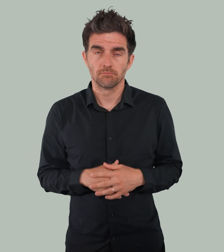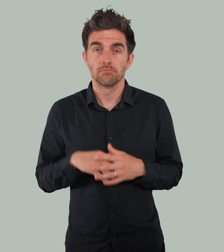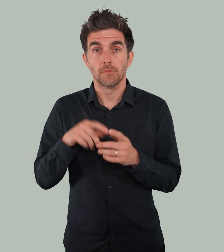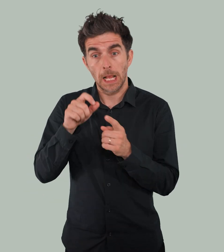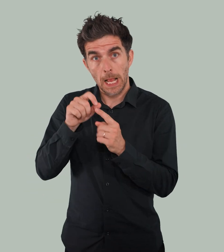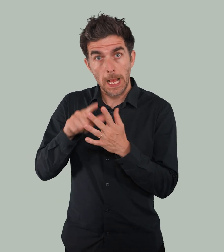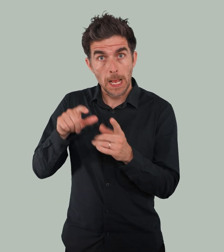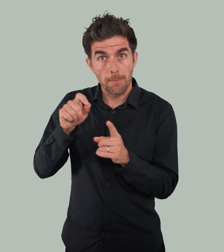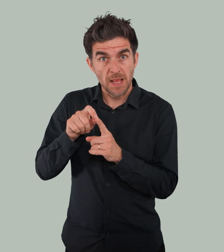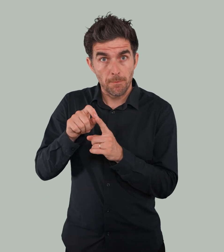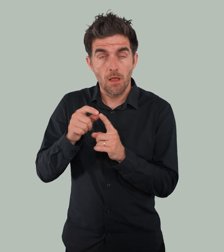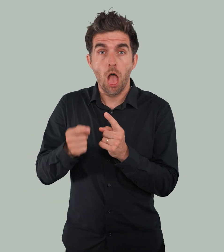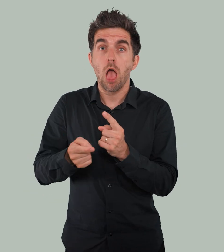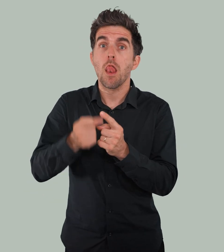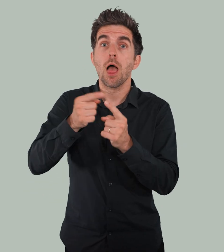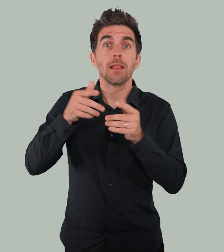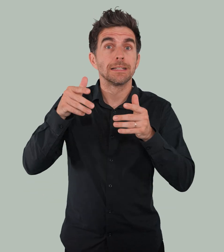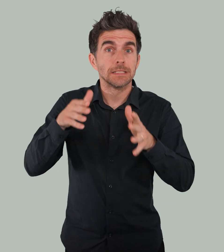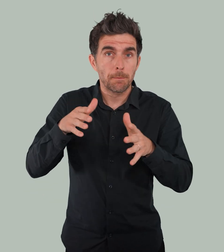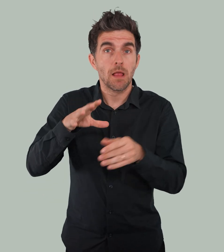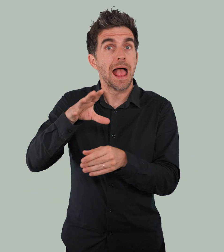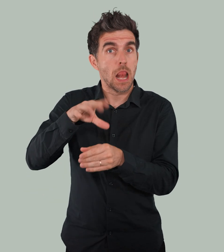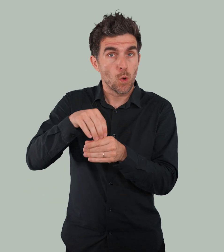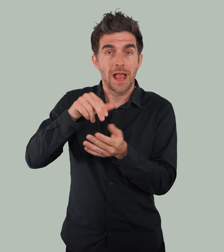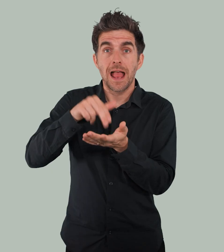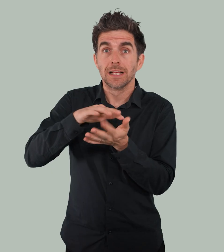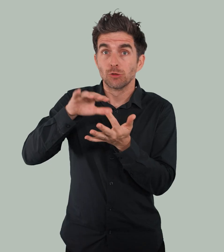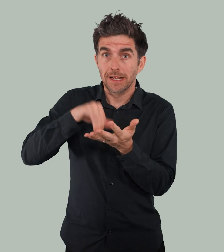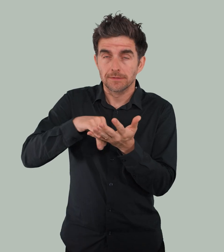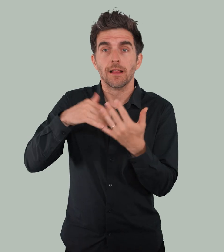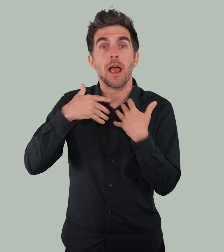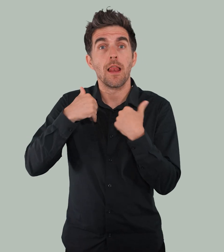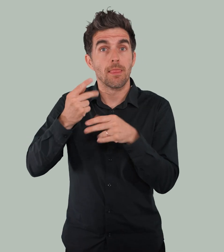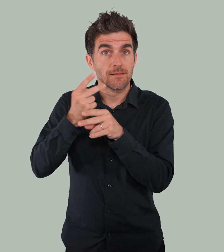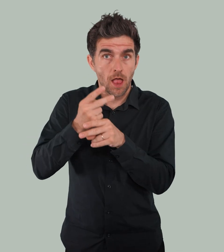Interaction between PIP and other systems, including NHS/healthcare,